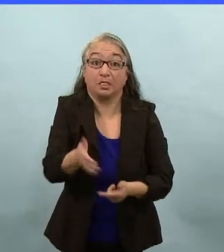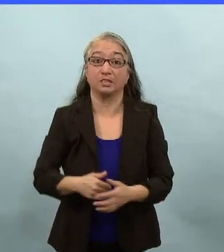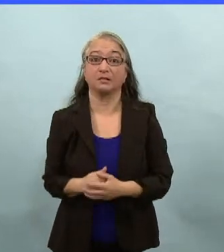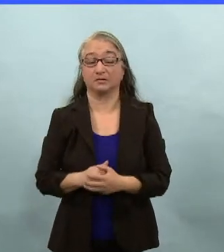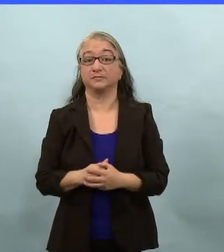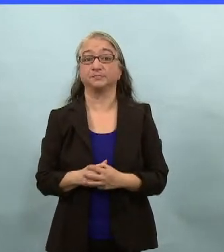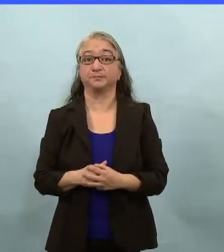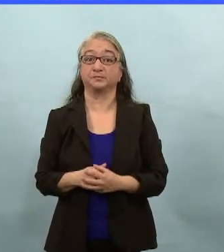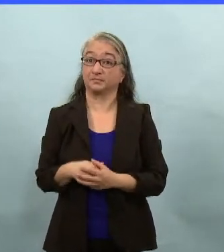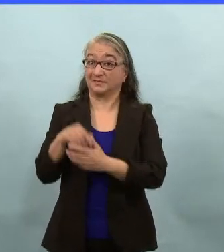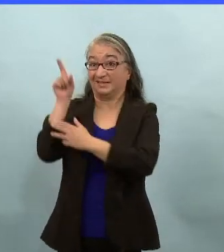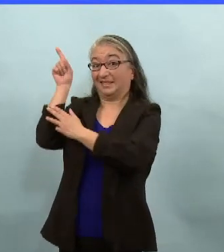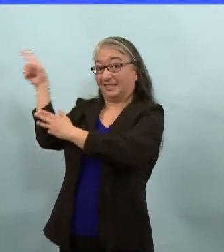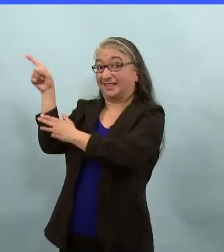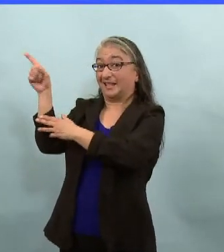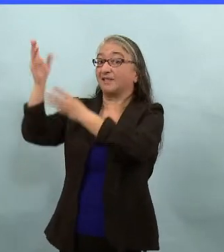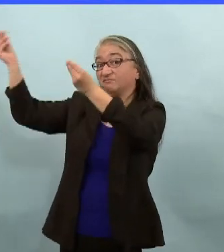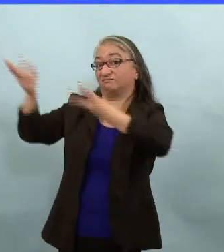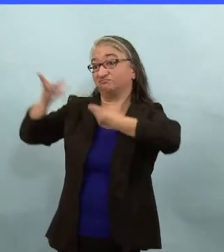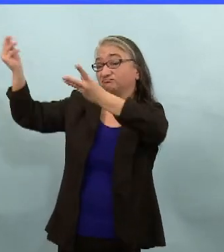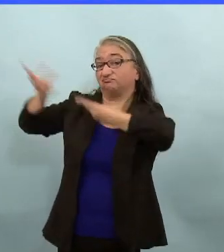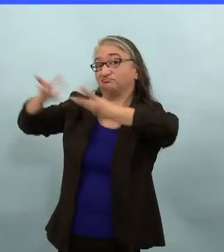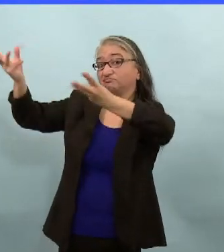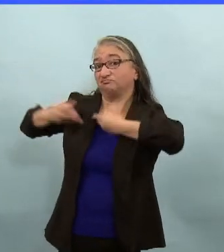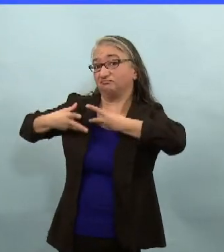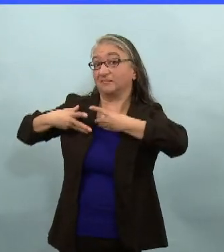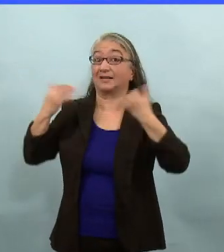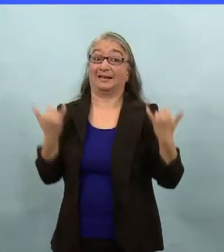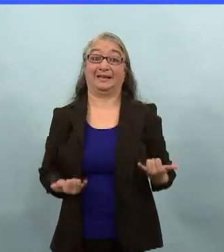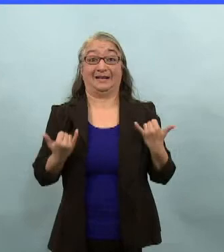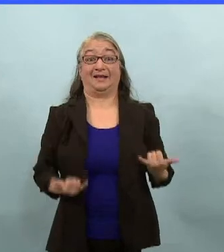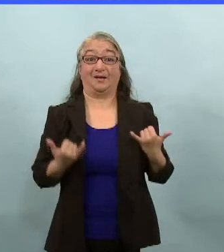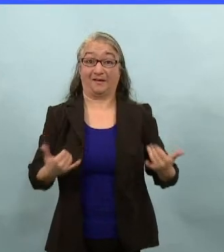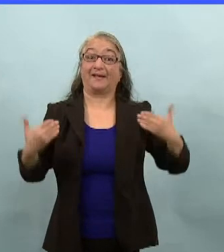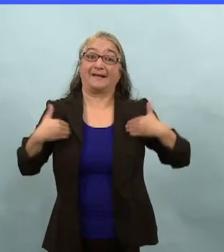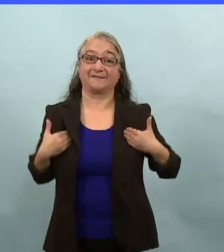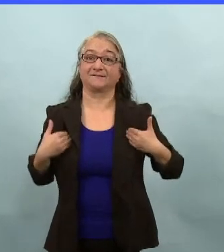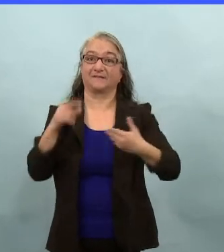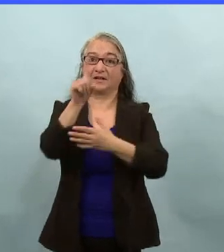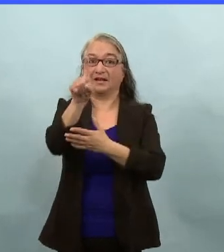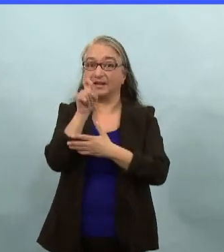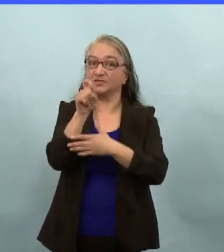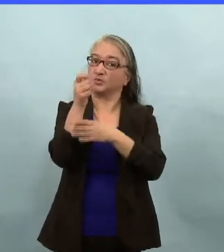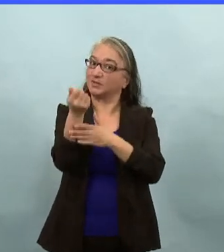to that challenge and we now have 116 icu beds and so you're confident that we won't have to